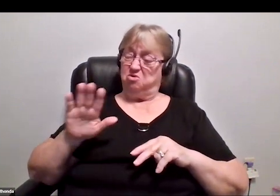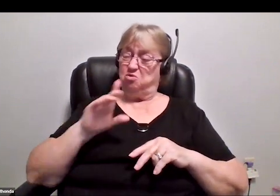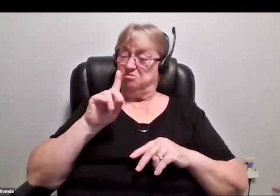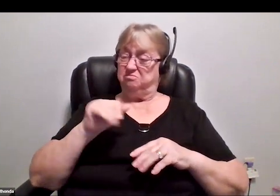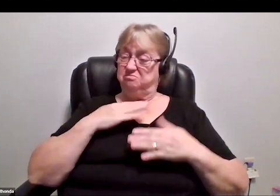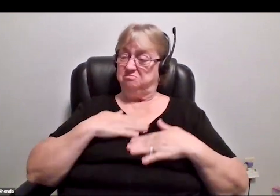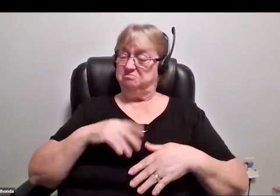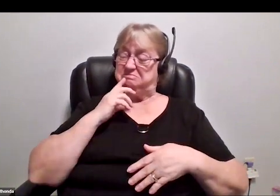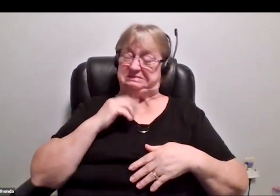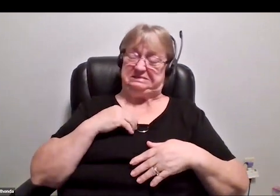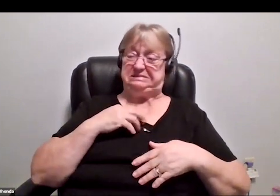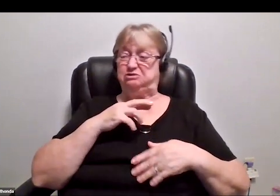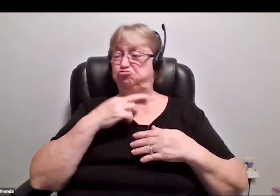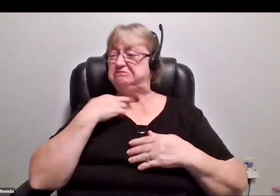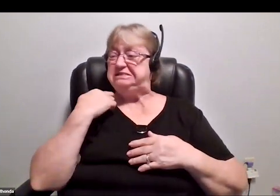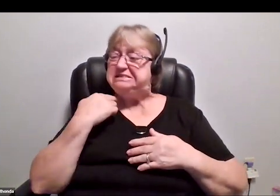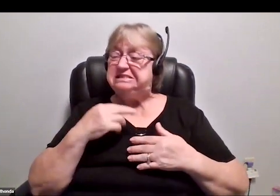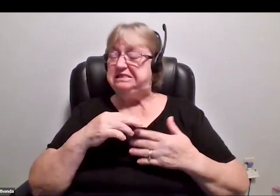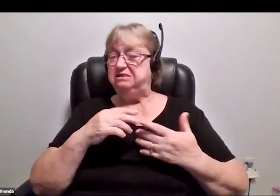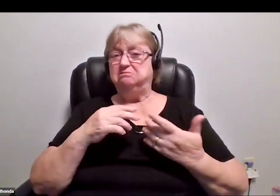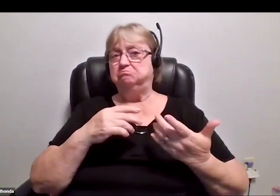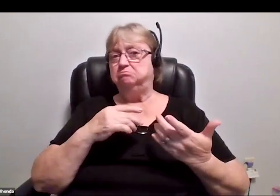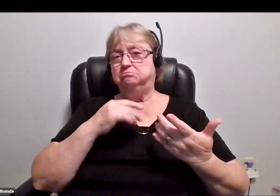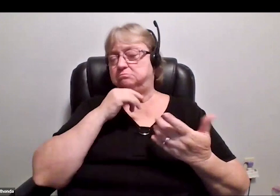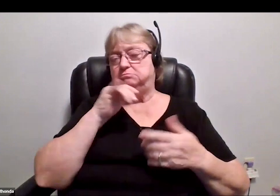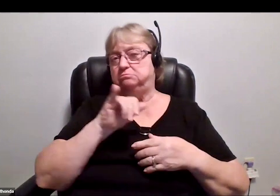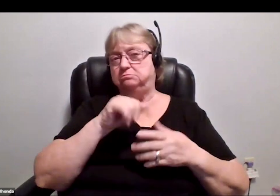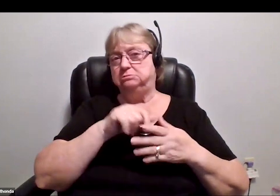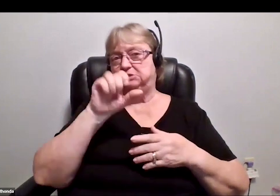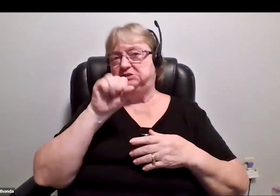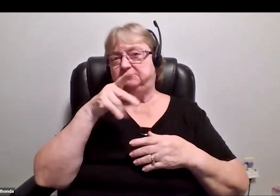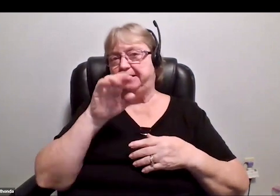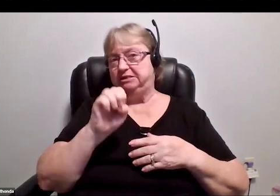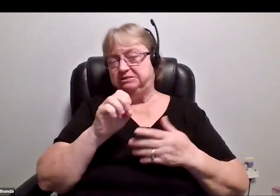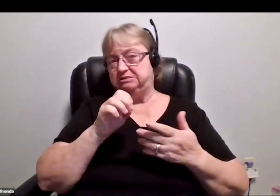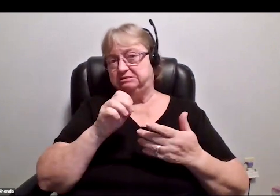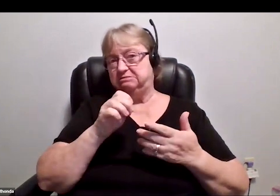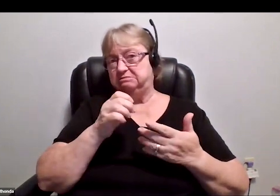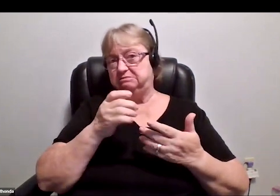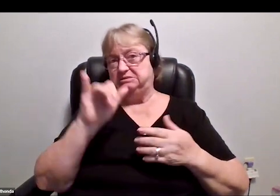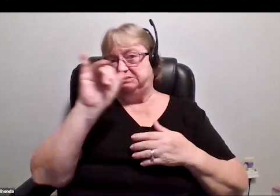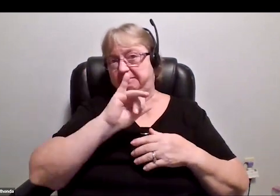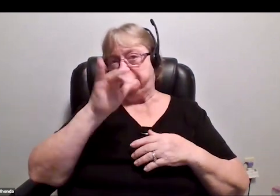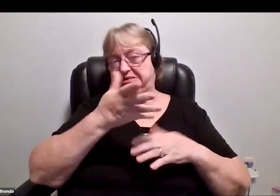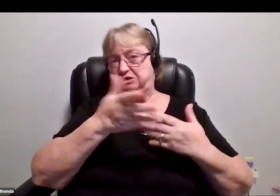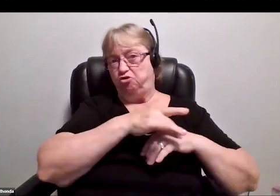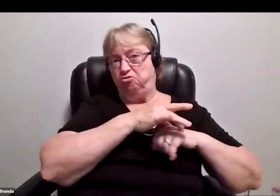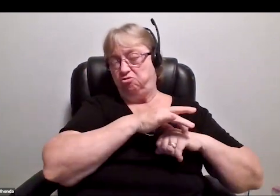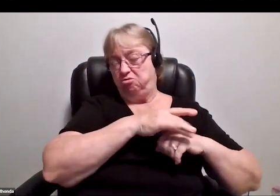it just won't hold in the same way in space context as it might on earth, but a lot of that's social mechanisms as well.